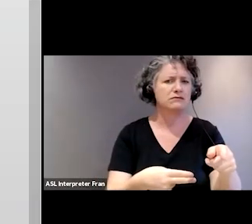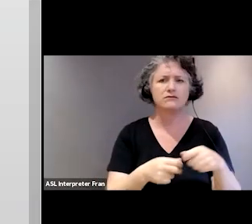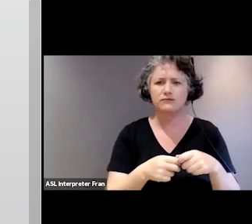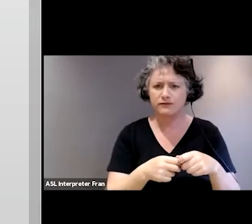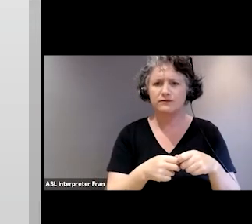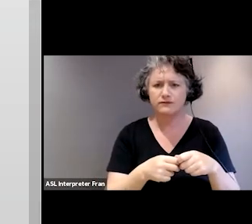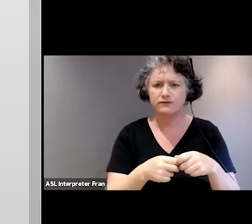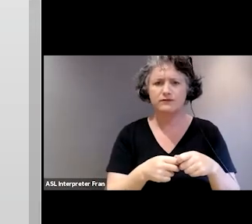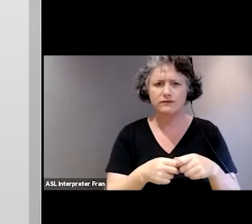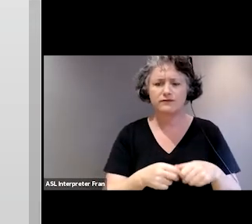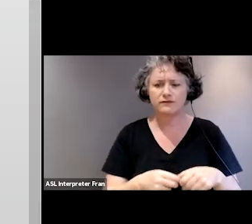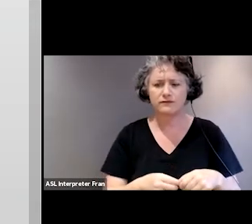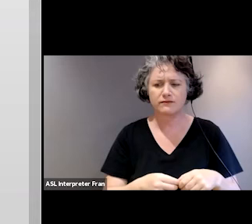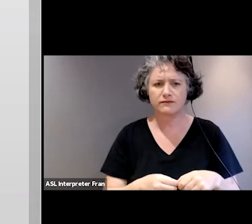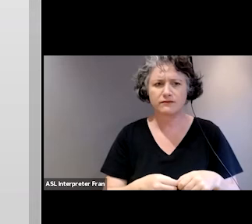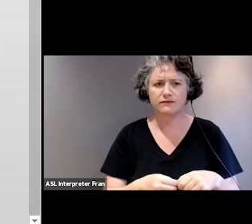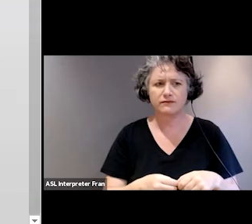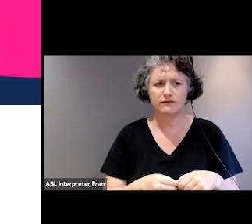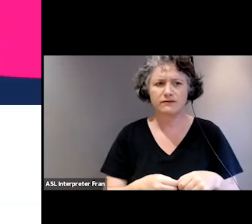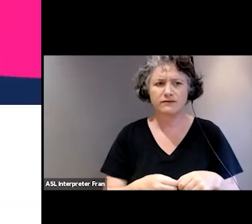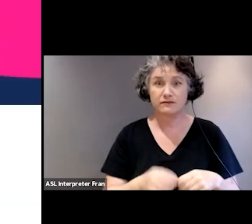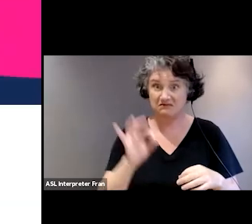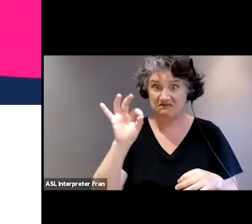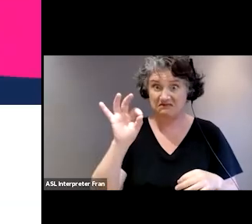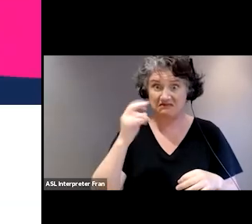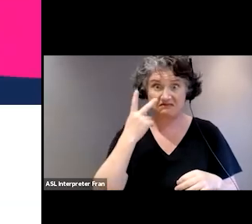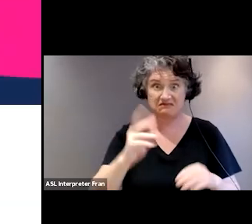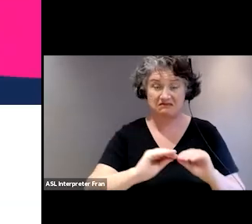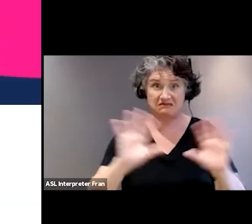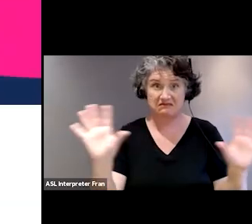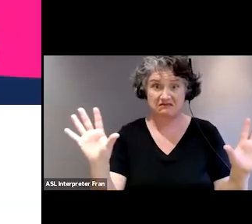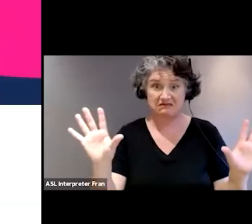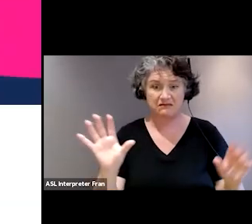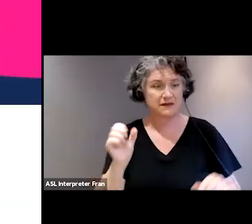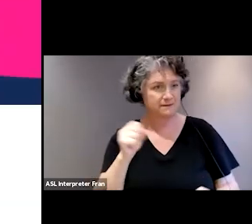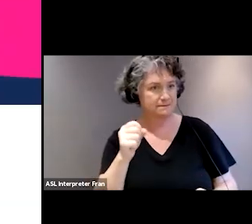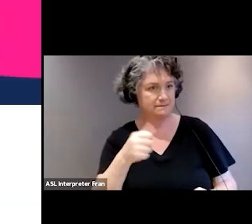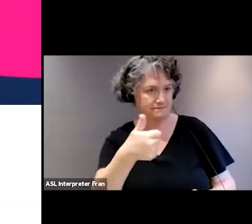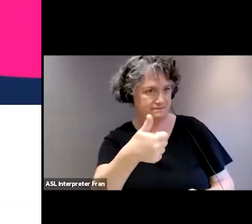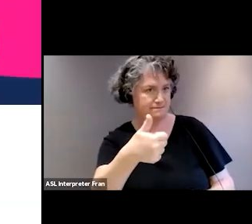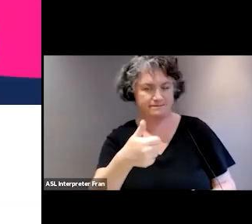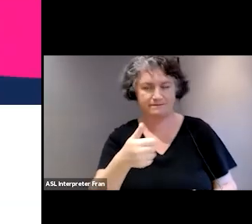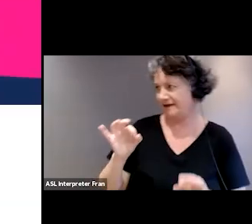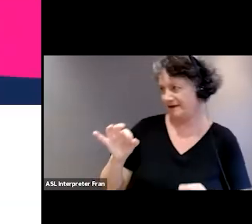ATF work and the work that the accessibility cluster is doing . And I would like to now pass it over to Toronto public health nurses, Jess and Jen are going to talk to us in